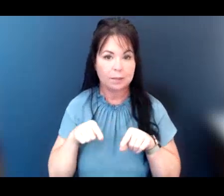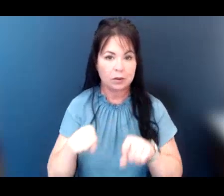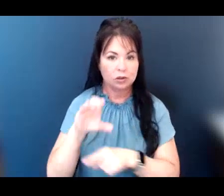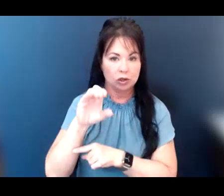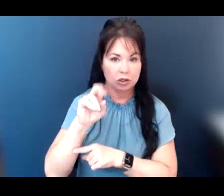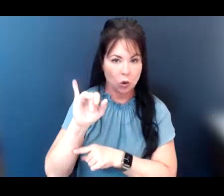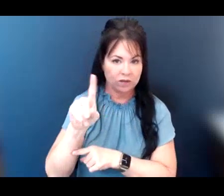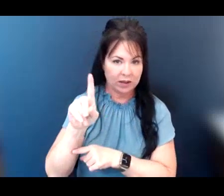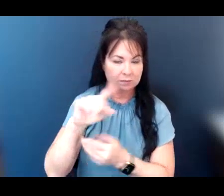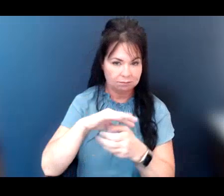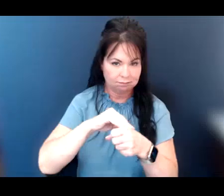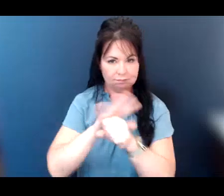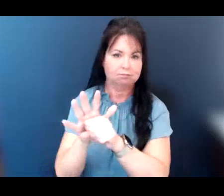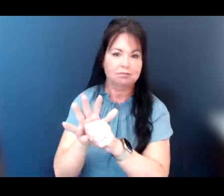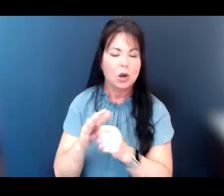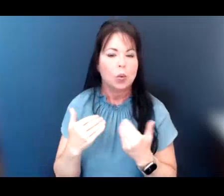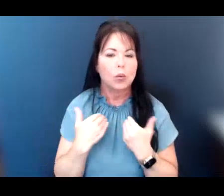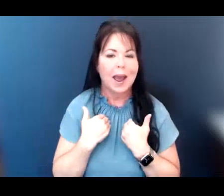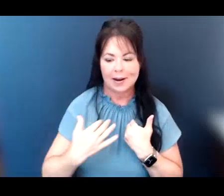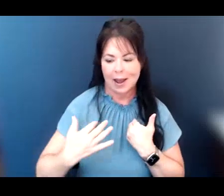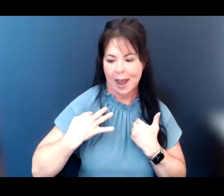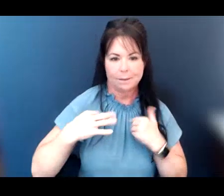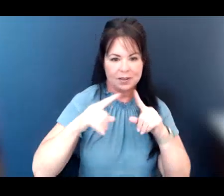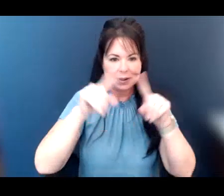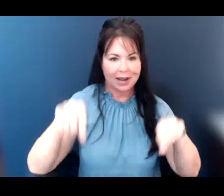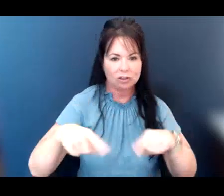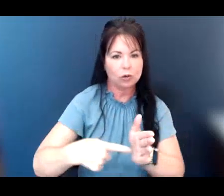to complete the process. But of course, the vendor had set